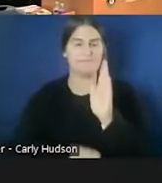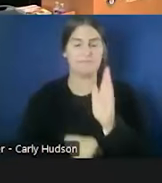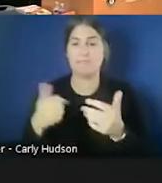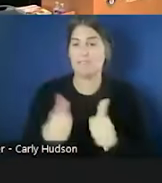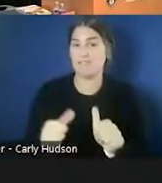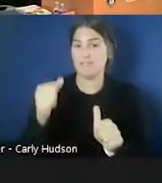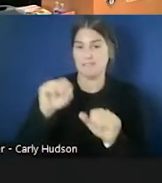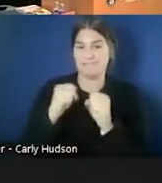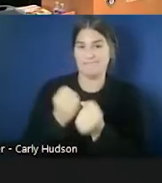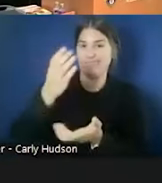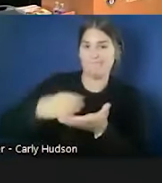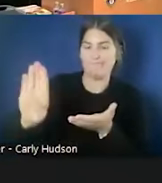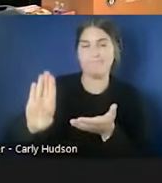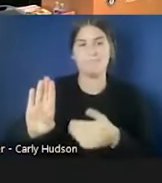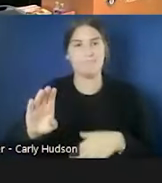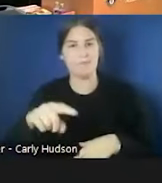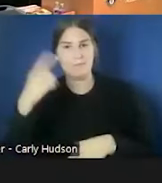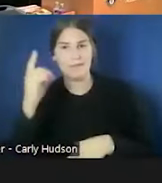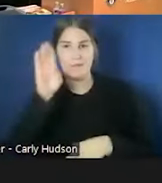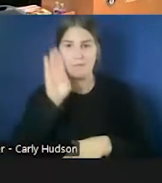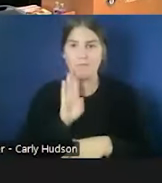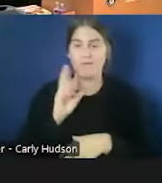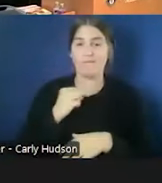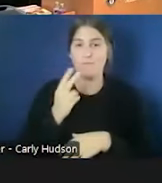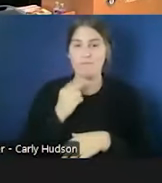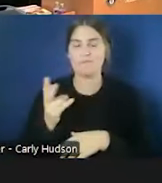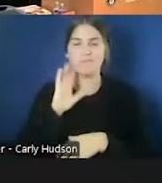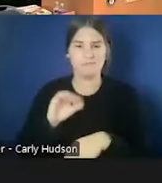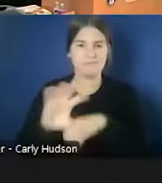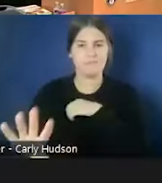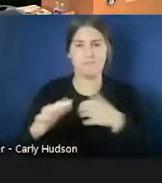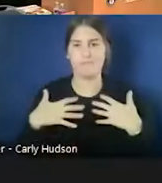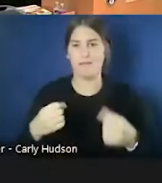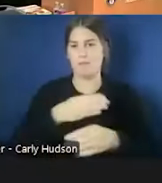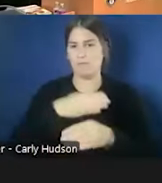silencing of black and brown voices have on the health outcomes of our community the data we will